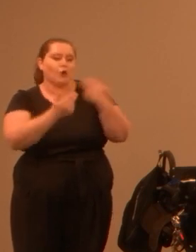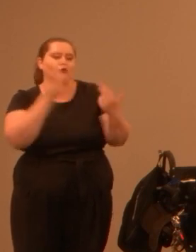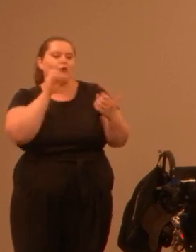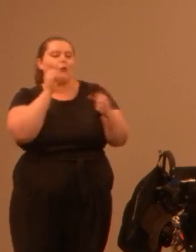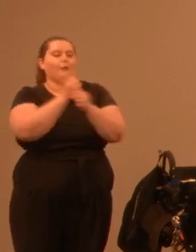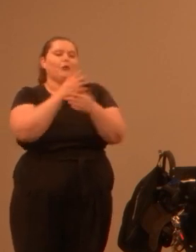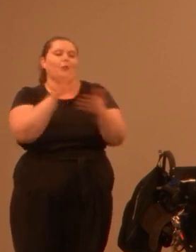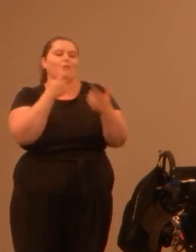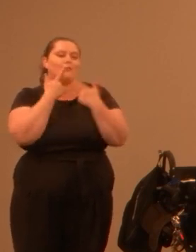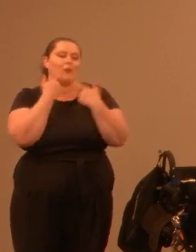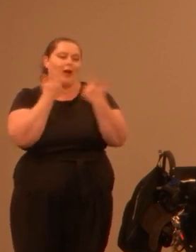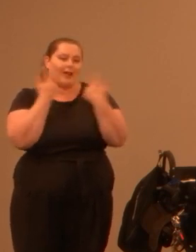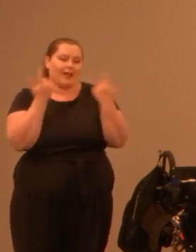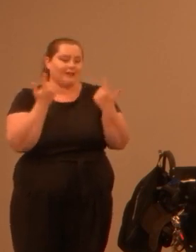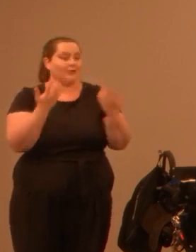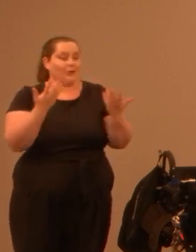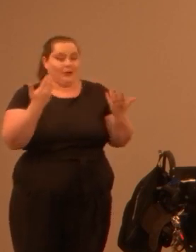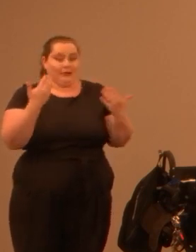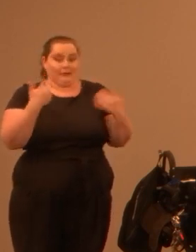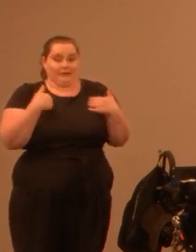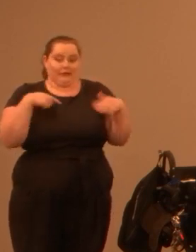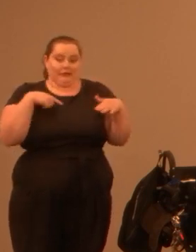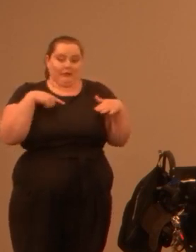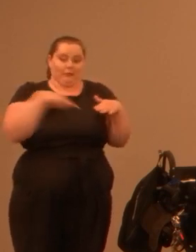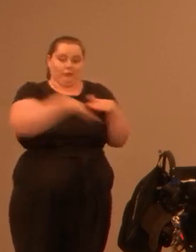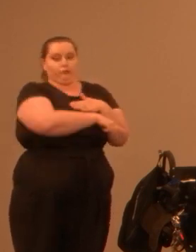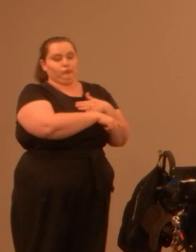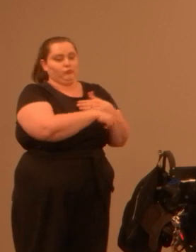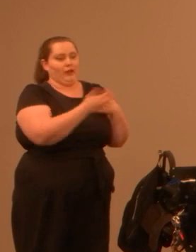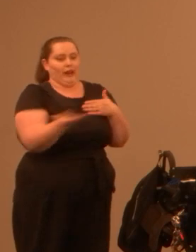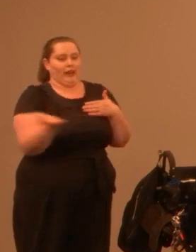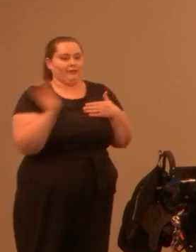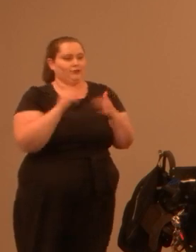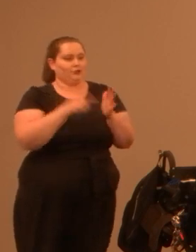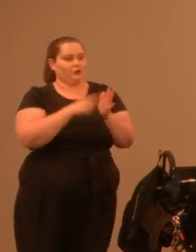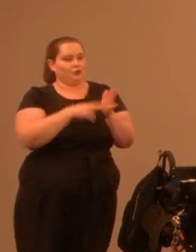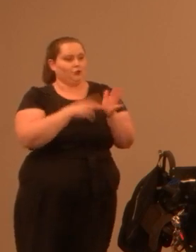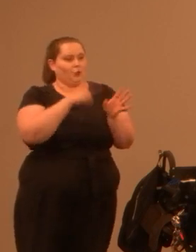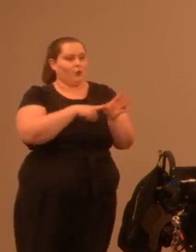so I shall exit stage left and let Tony exit stage whatever it is for him,